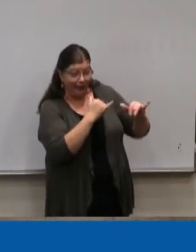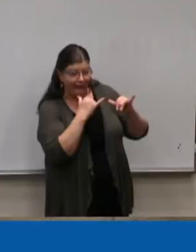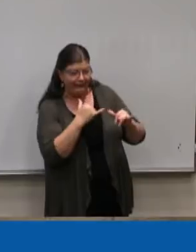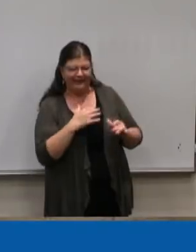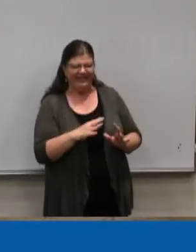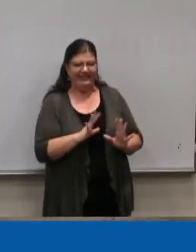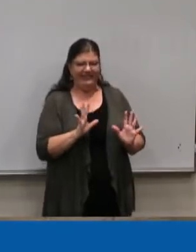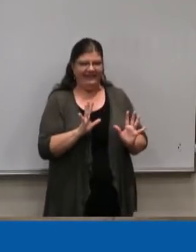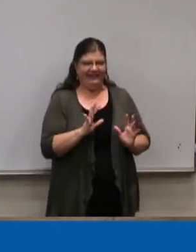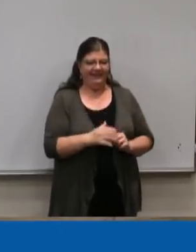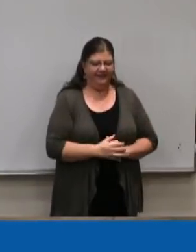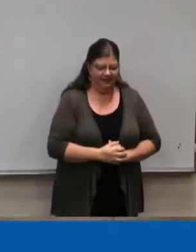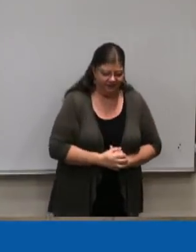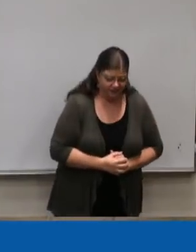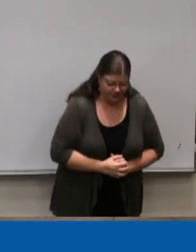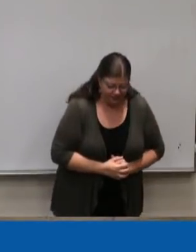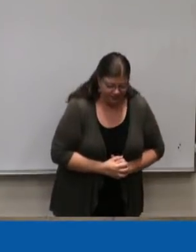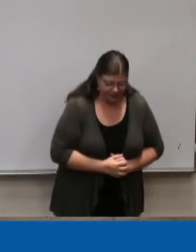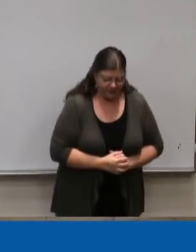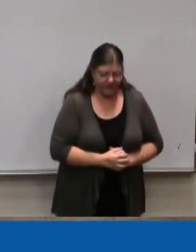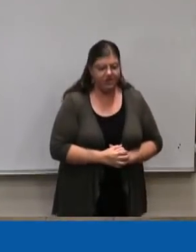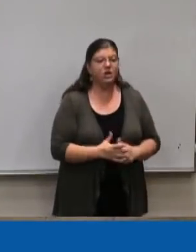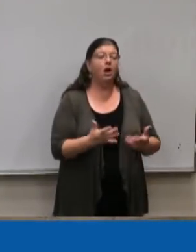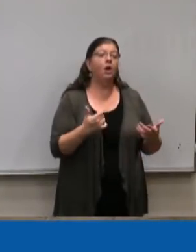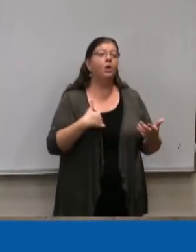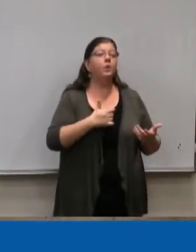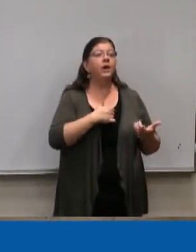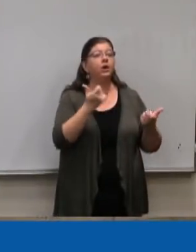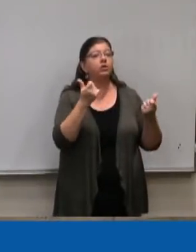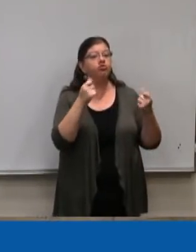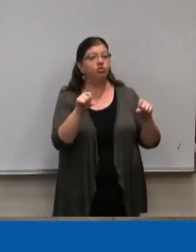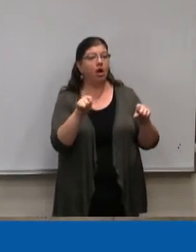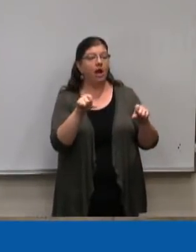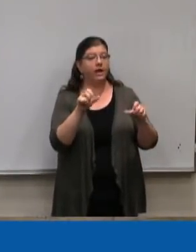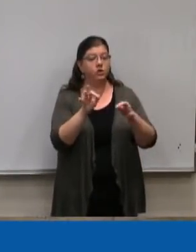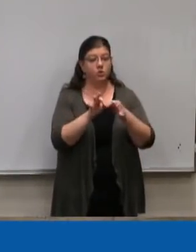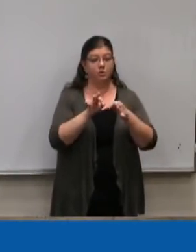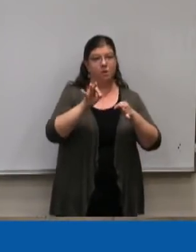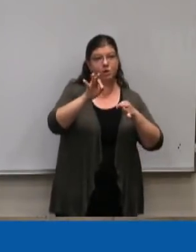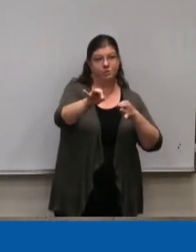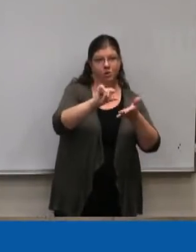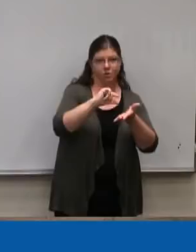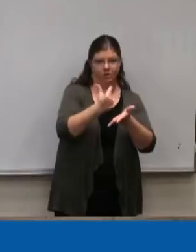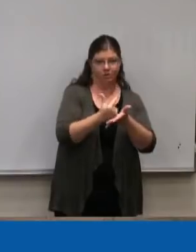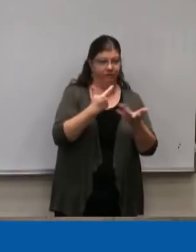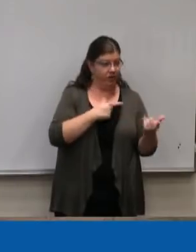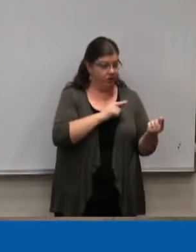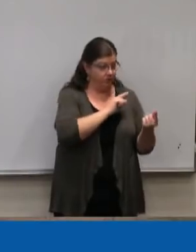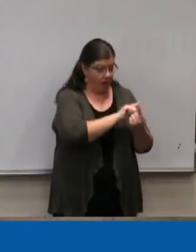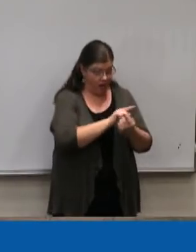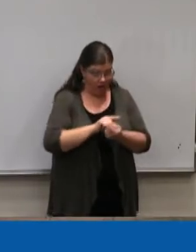So we're going to try to postpone commencement. We met with our students, our student leaders.